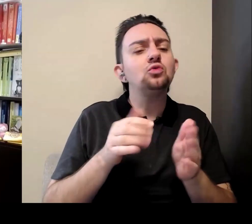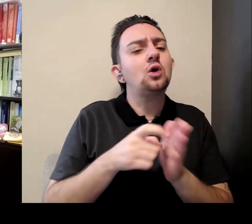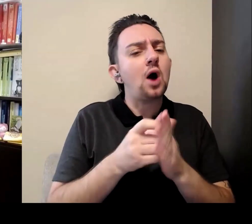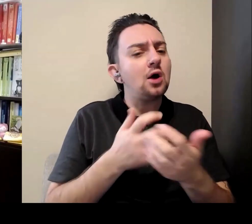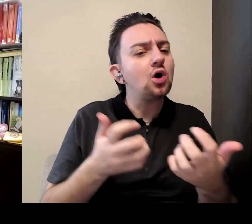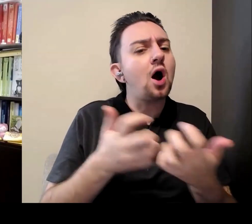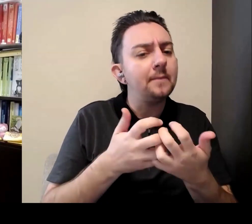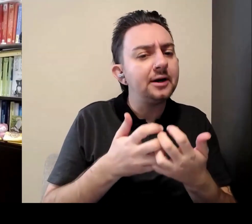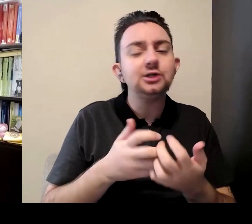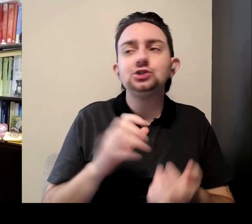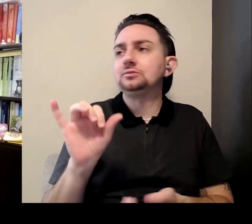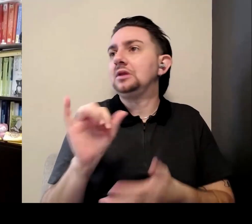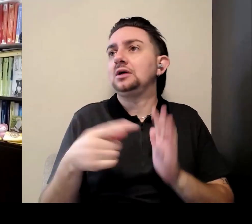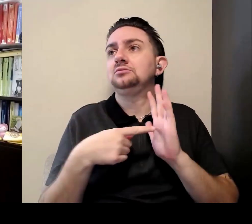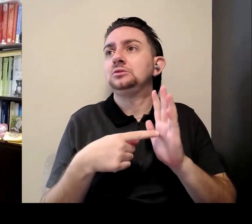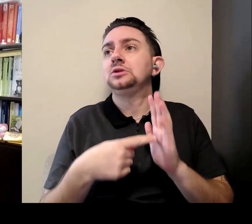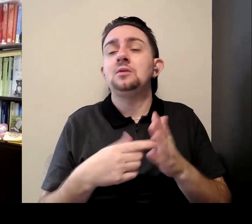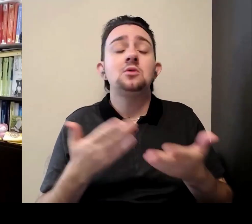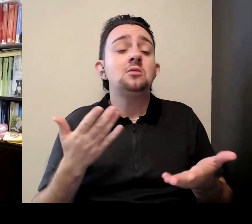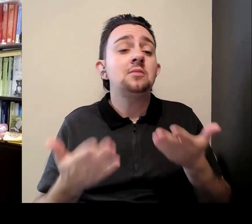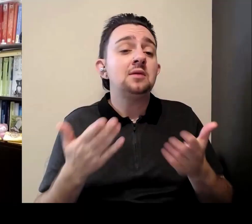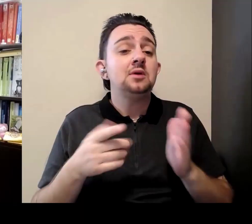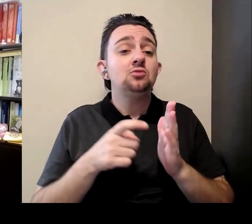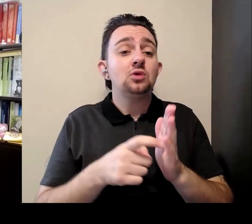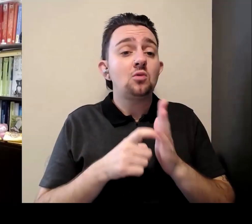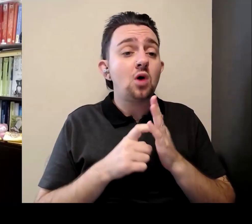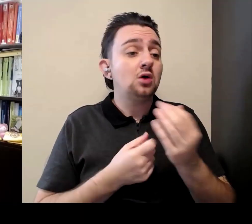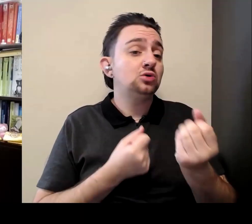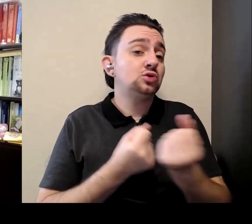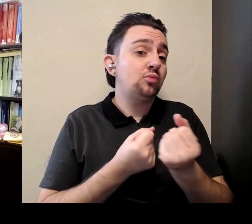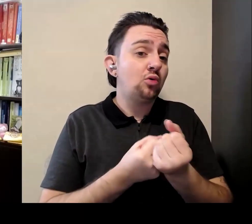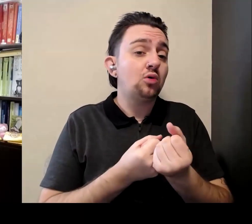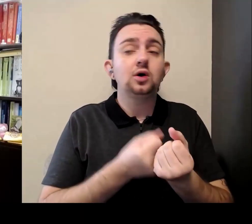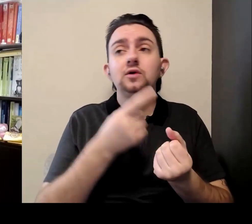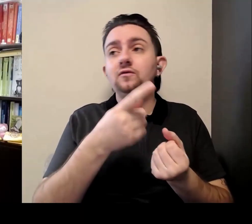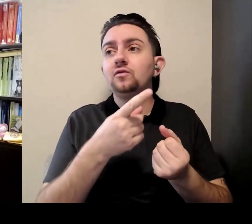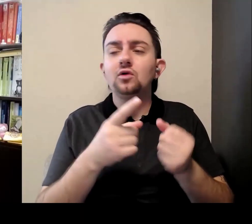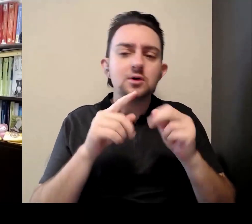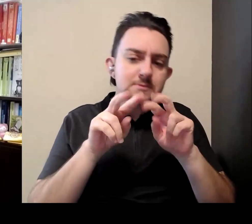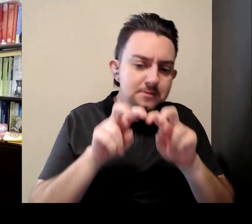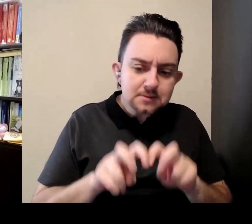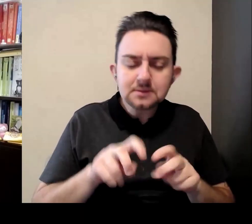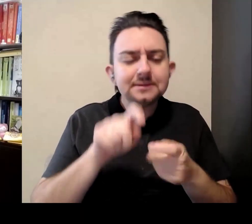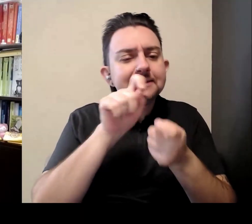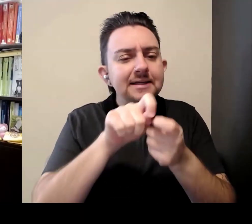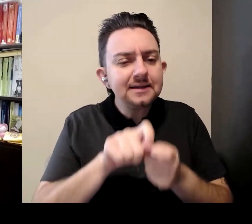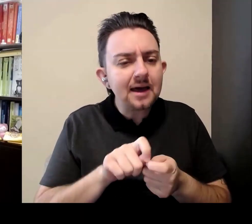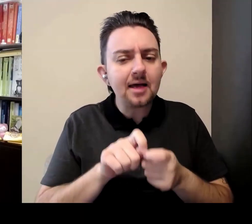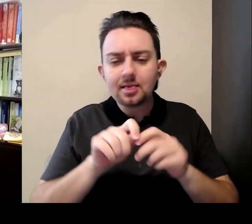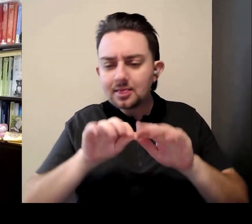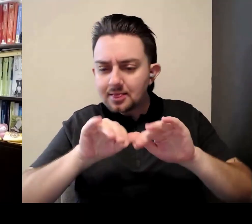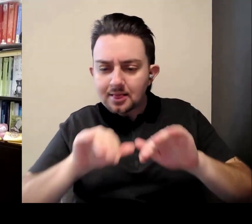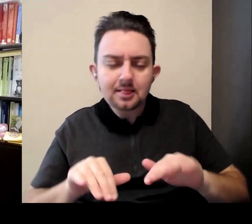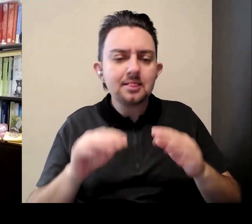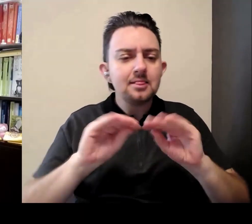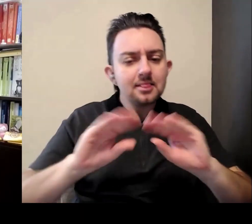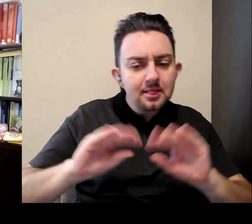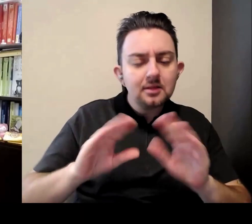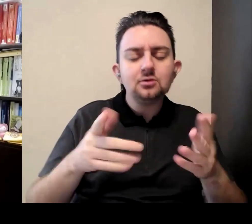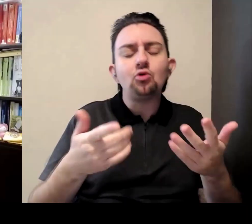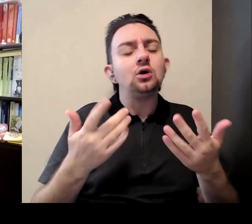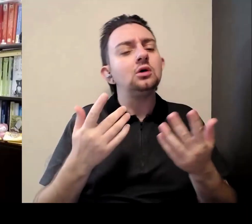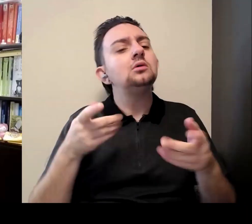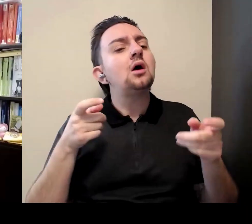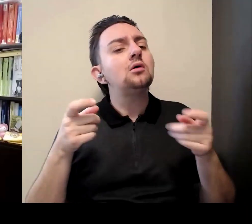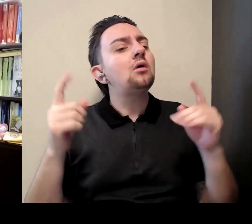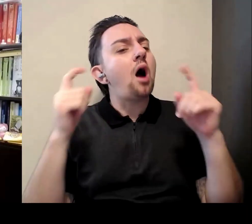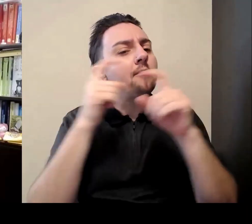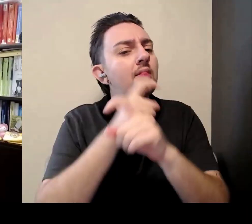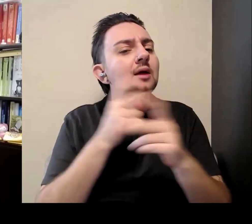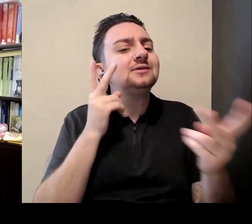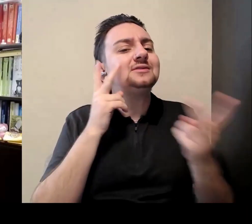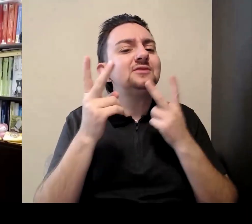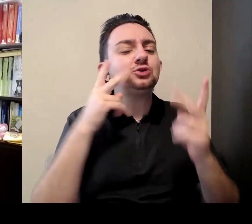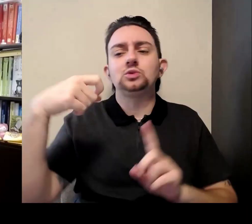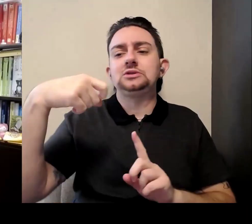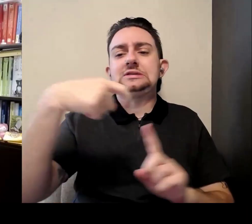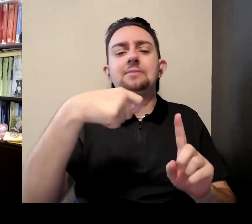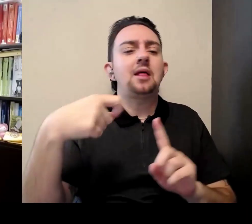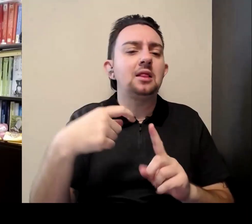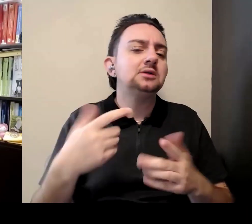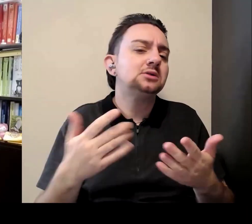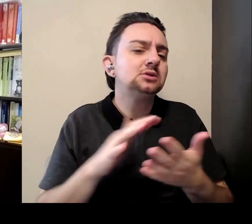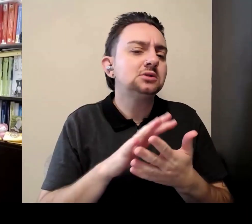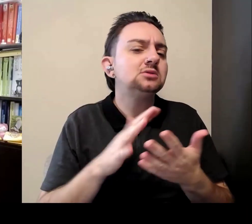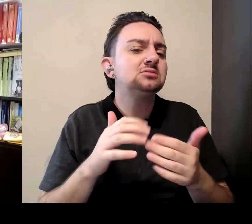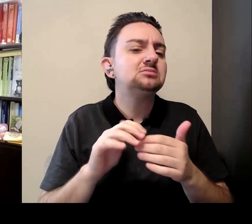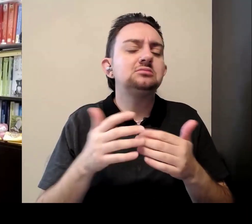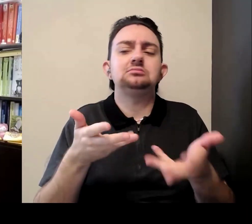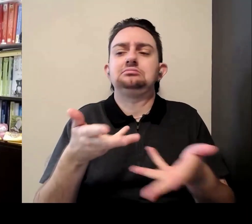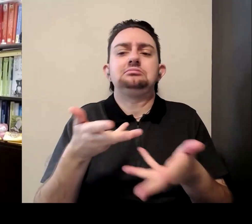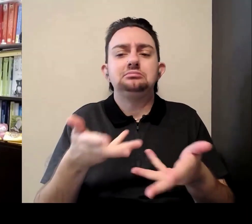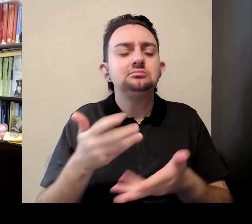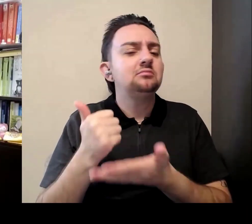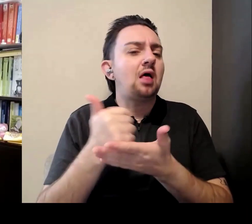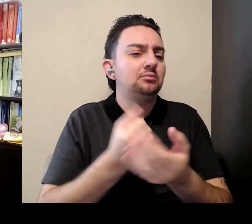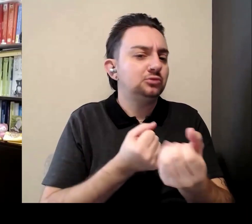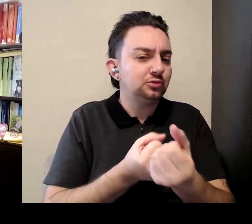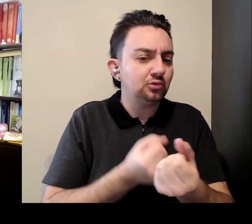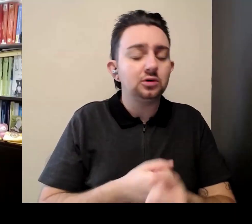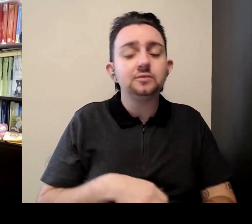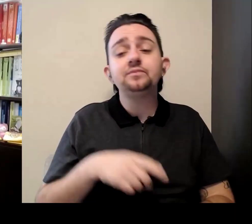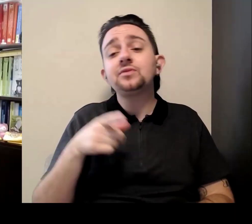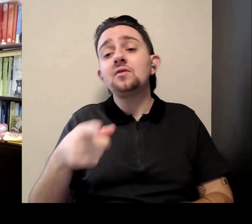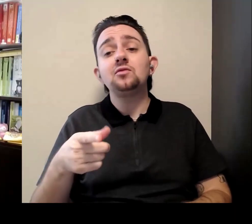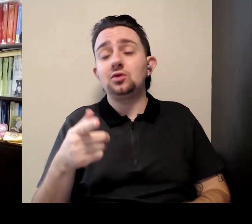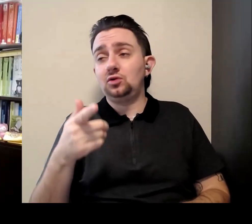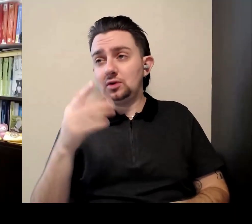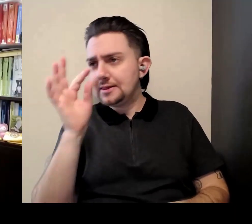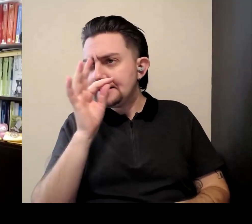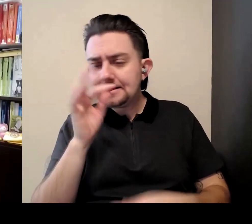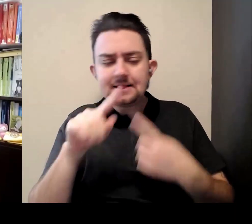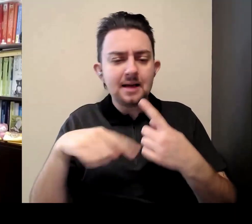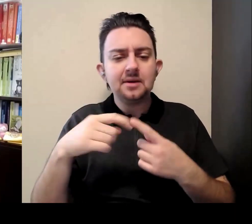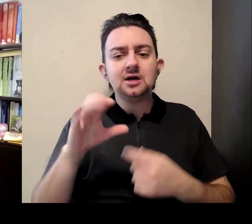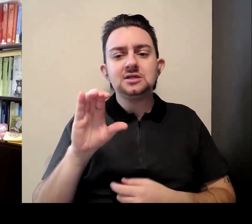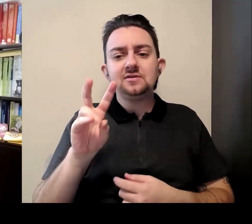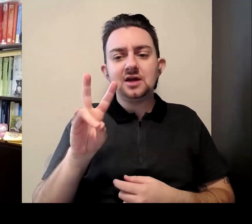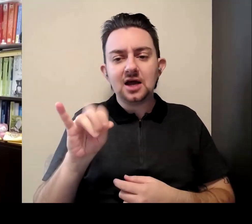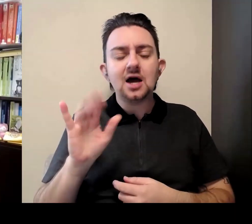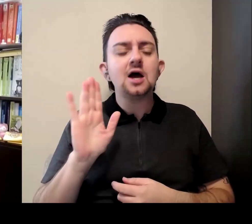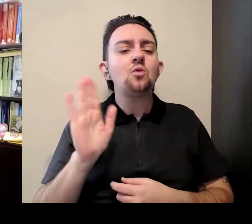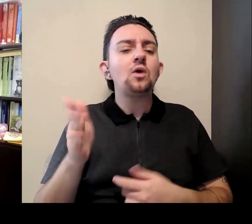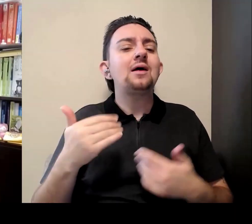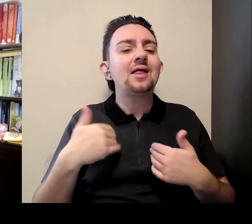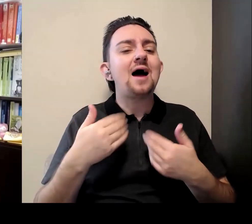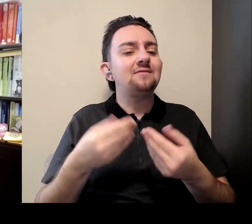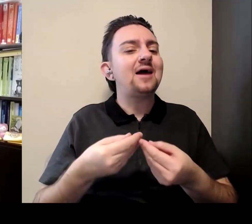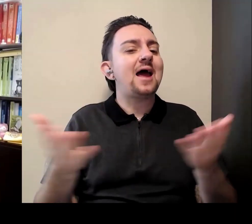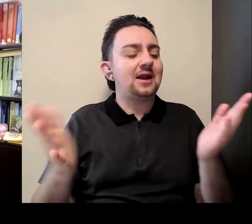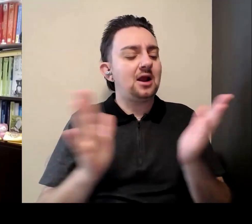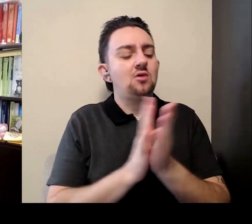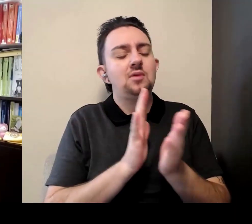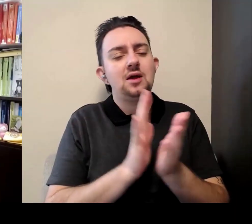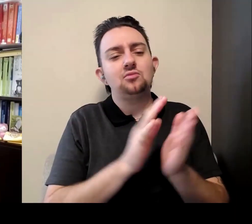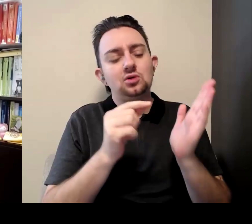such as maybe needing support to discriminate details and handling complex visual stimuli. So for those who are unfamiliar with CVI, there's also going to be in handout links to resources with descriptions of phase three.